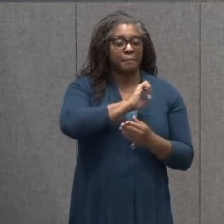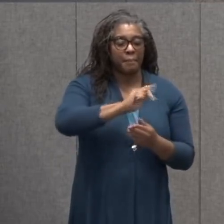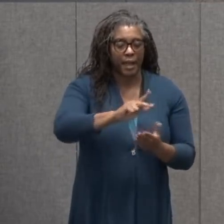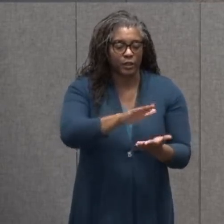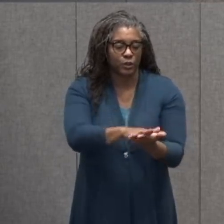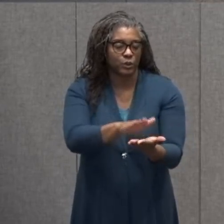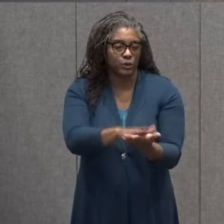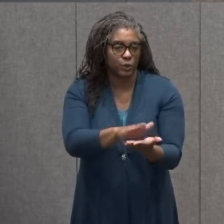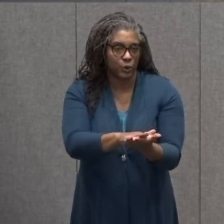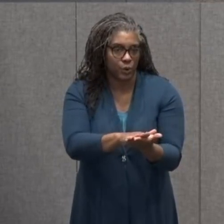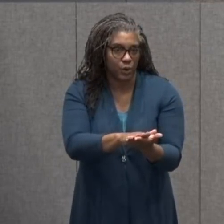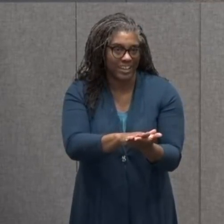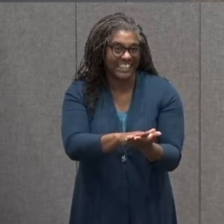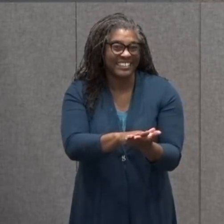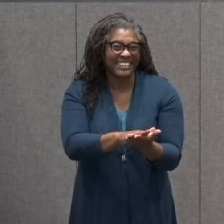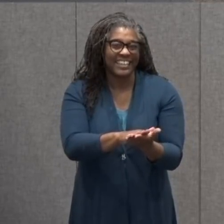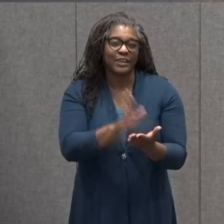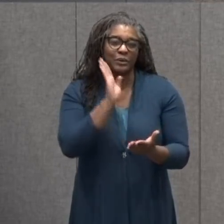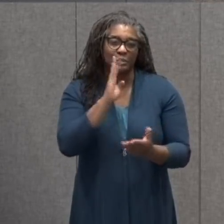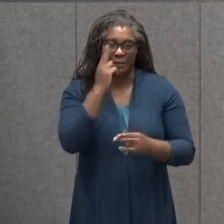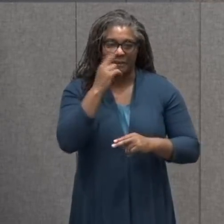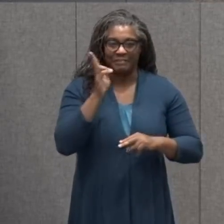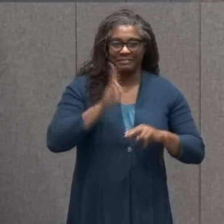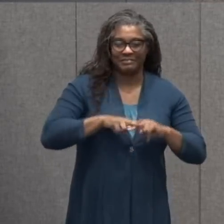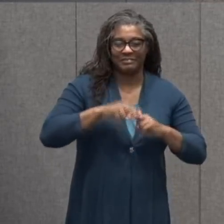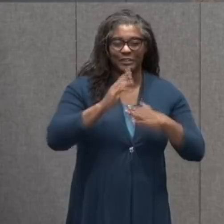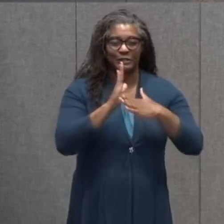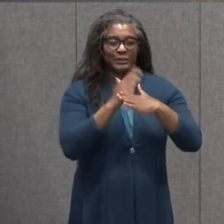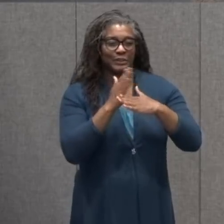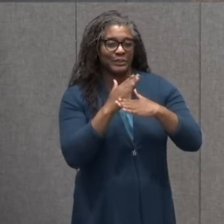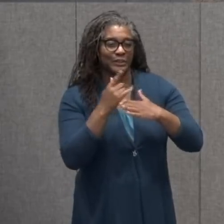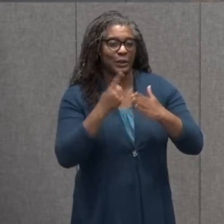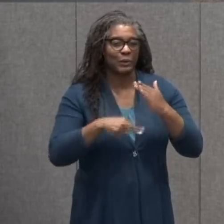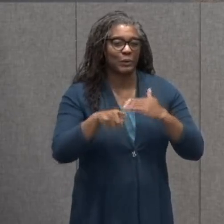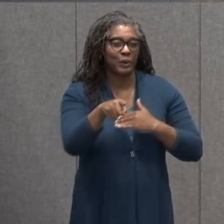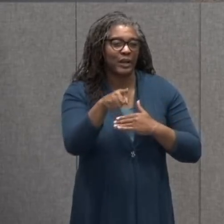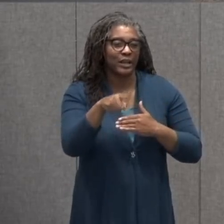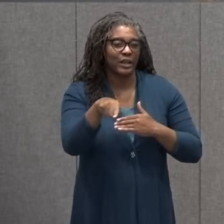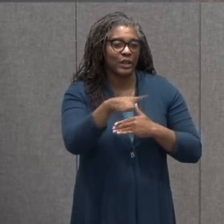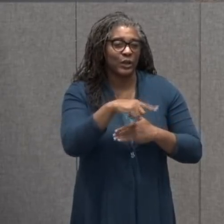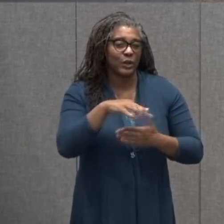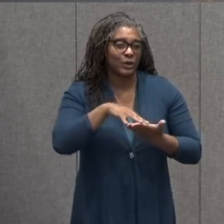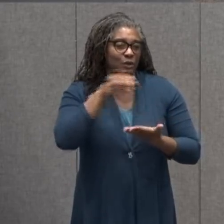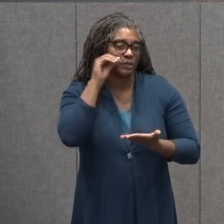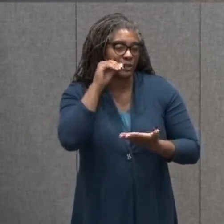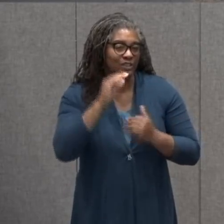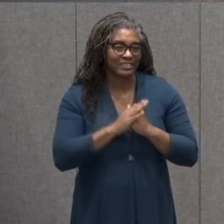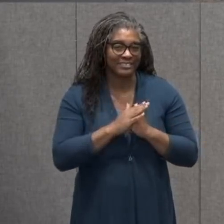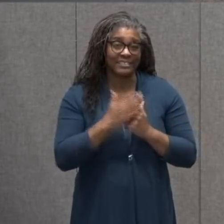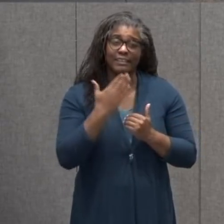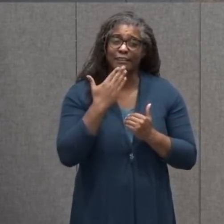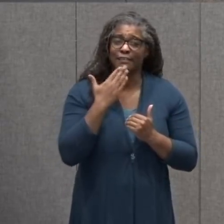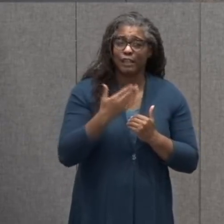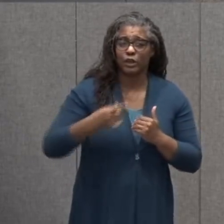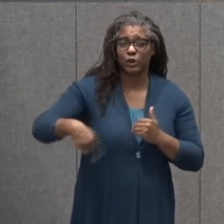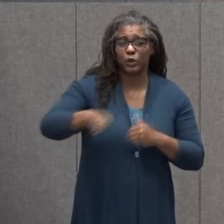what we learn during this time with others. Well, thanks for being such good workers. I'm glad you spent some time with us today.